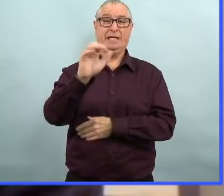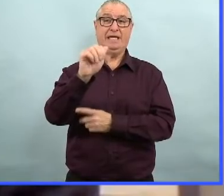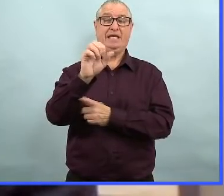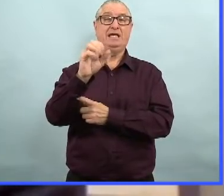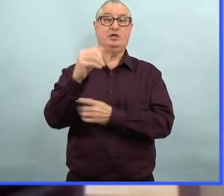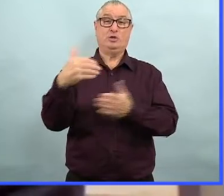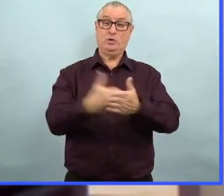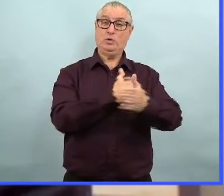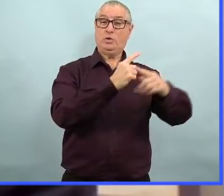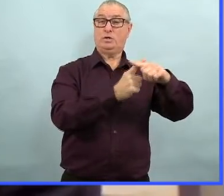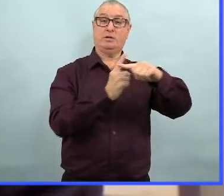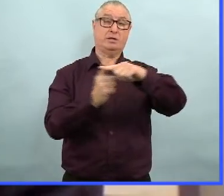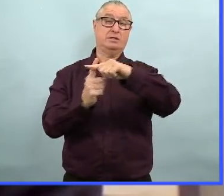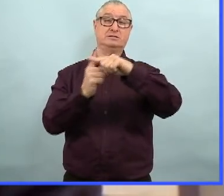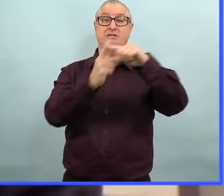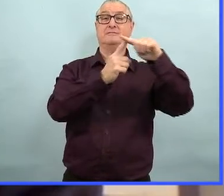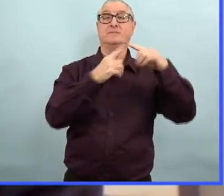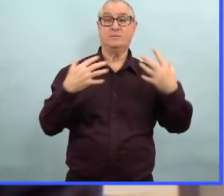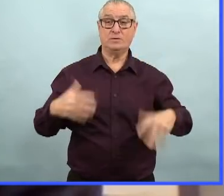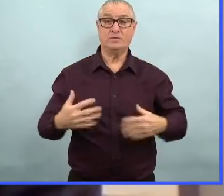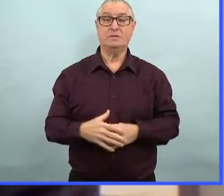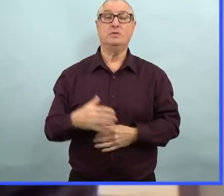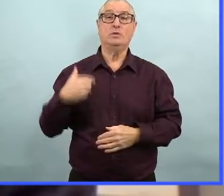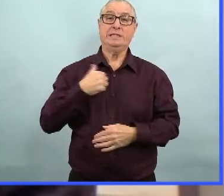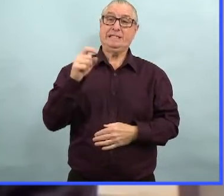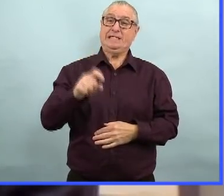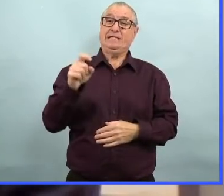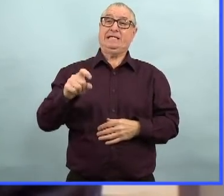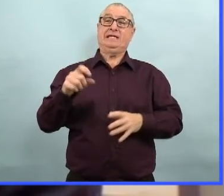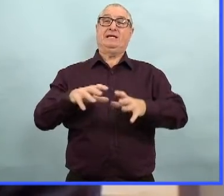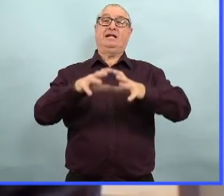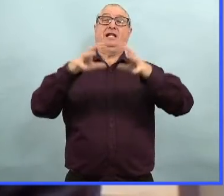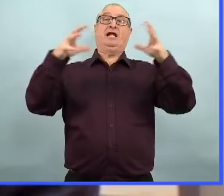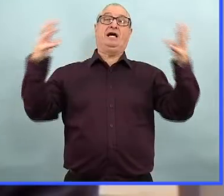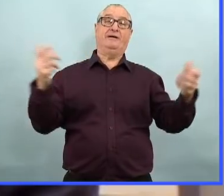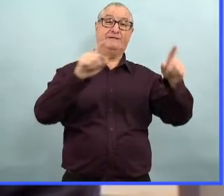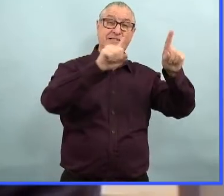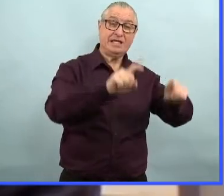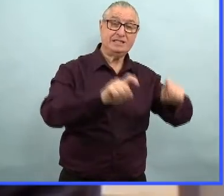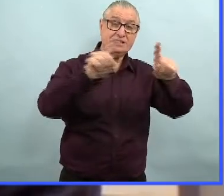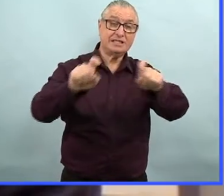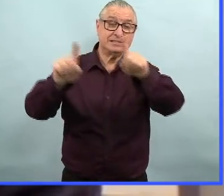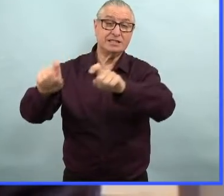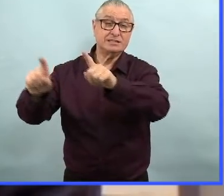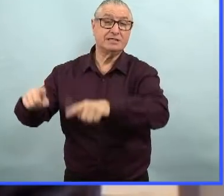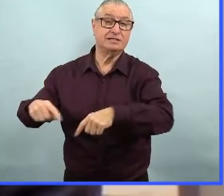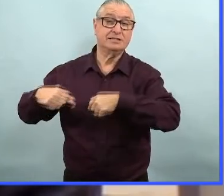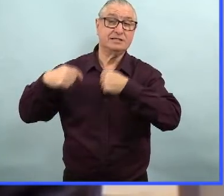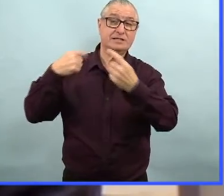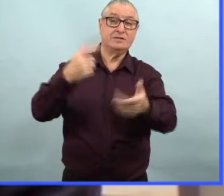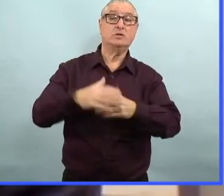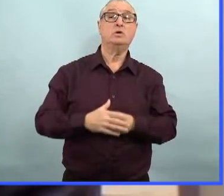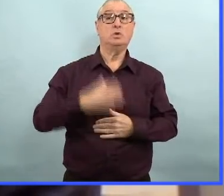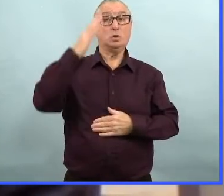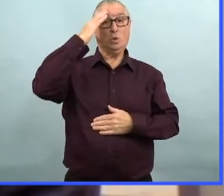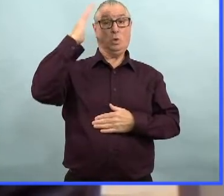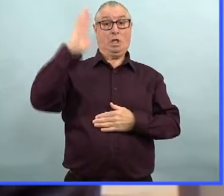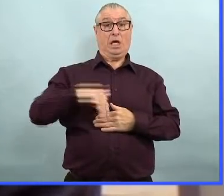which has in turn increased the wait time for both at the test collection sites as well as the